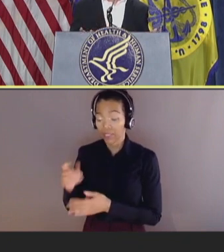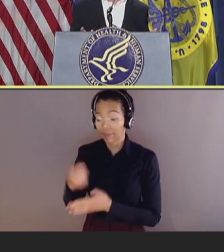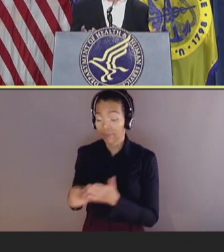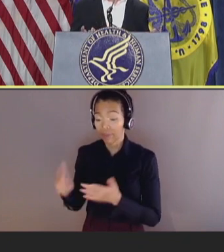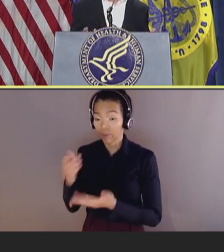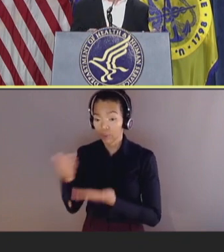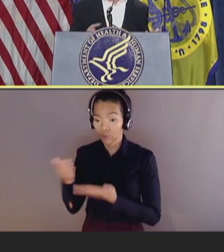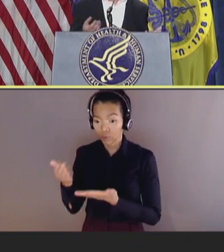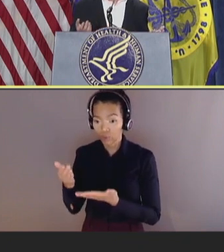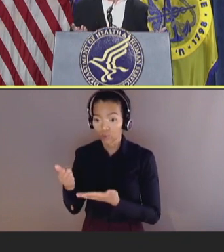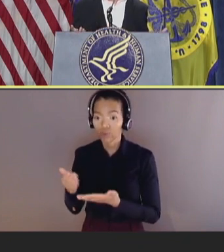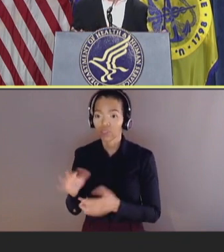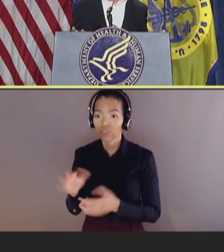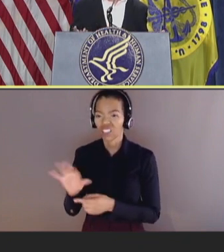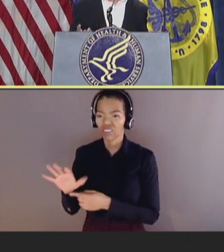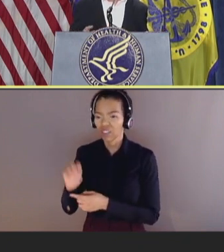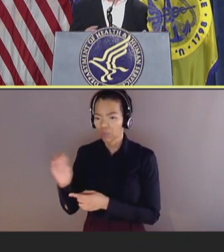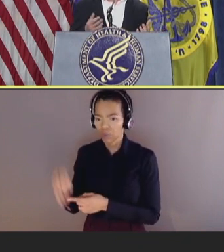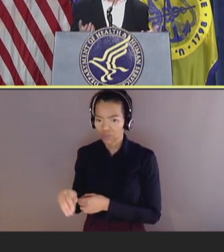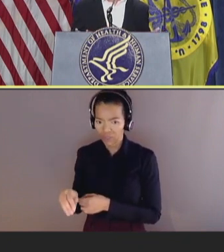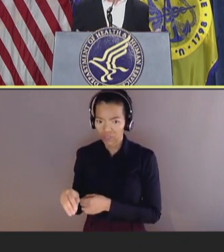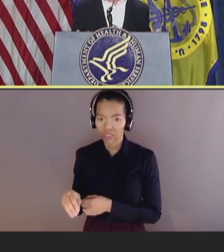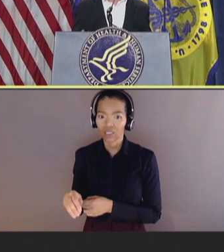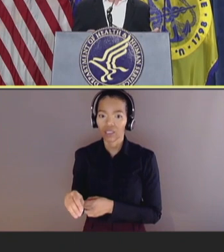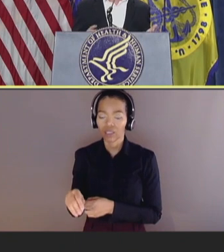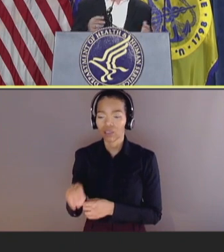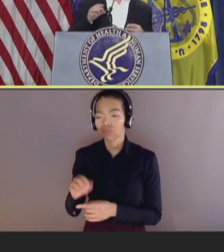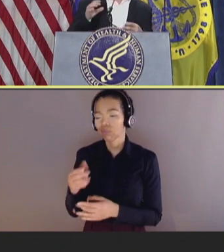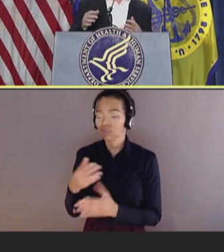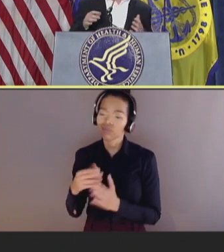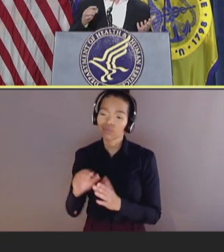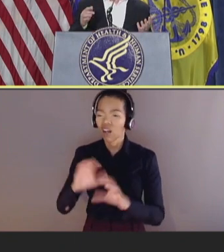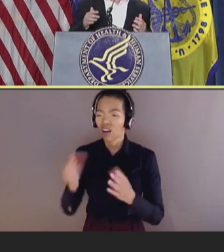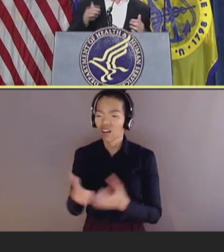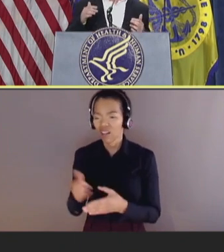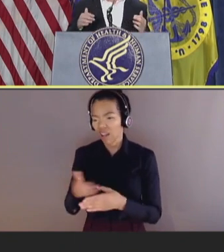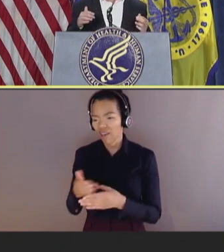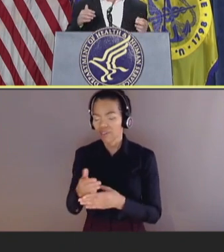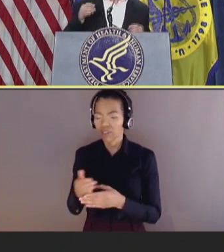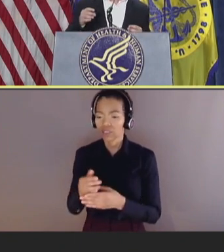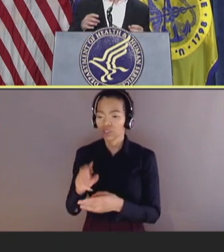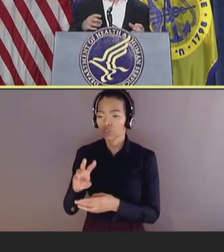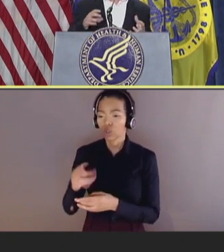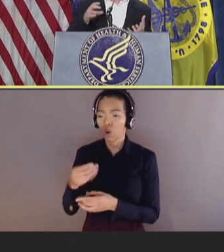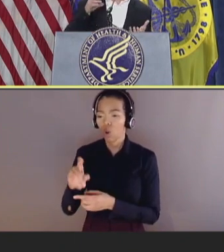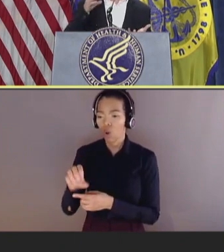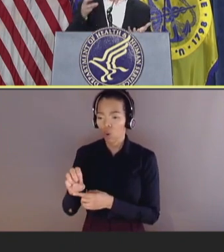at 95 percent of average wholesale price, which in other words, is about 117.5 percent of the private